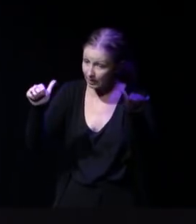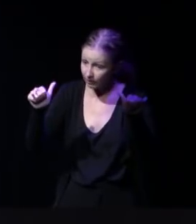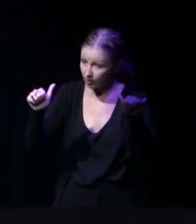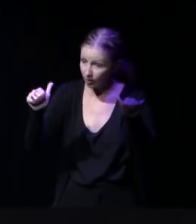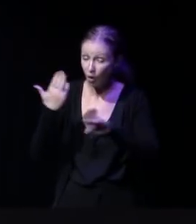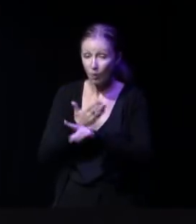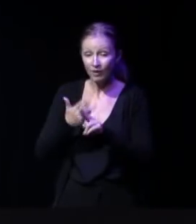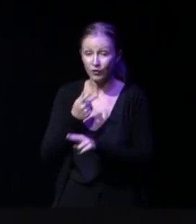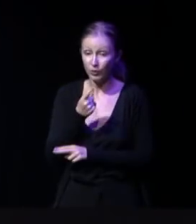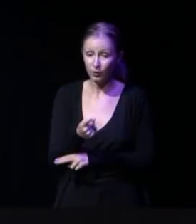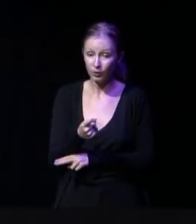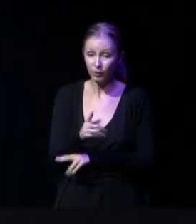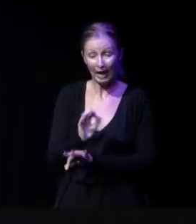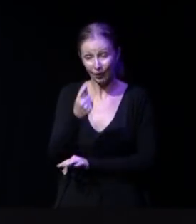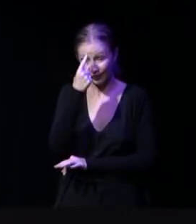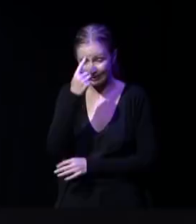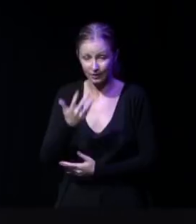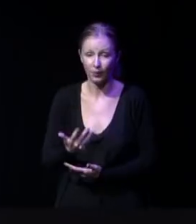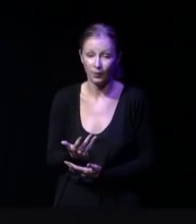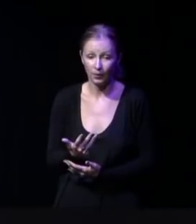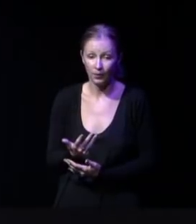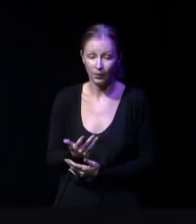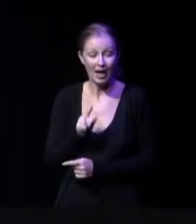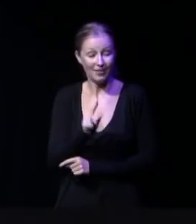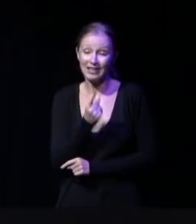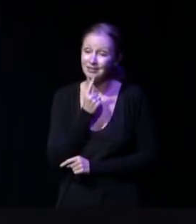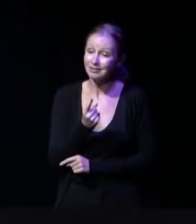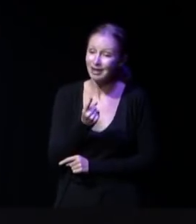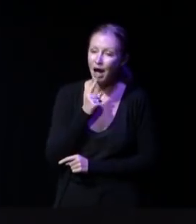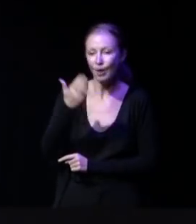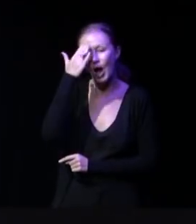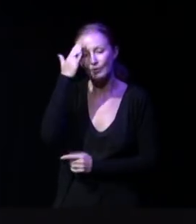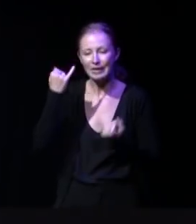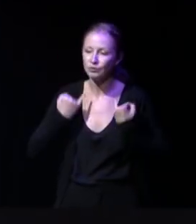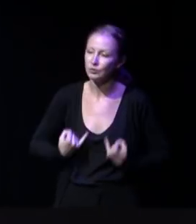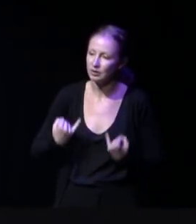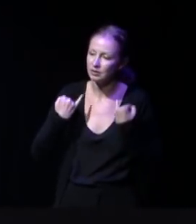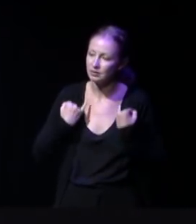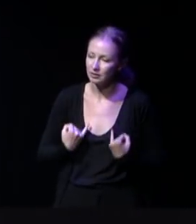I can't imagine that it is. Because that is a kind of mental illness, isn't it? Right? To be able